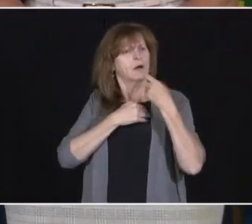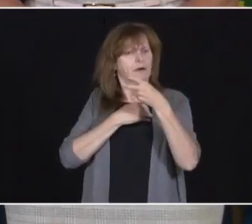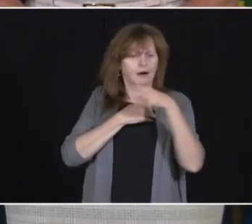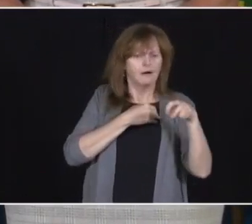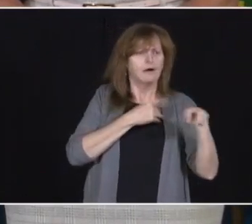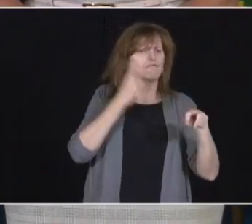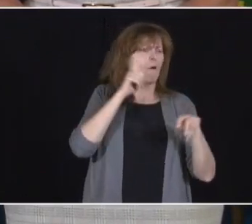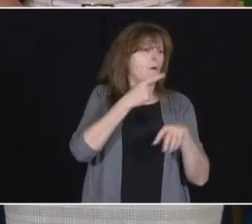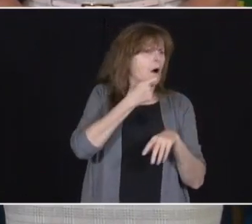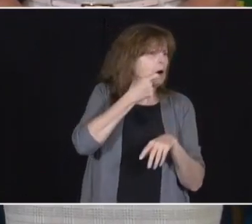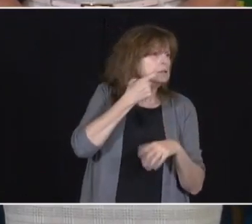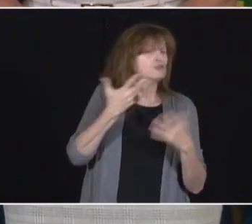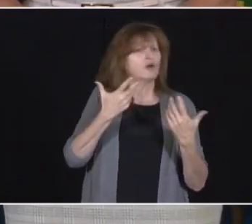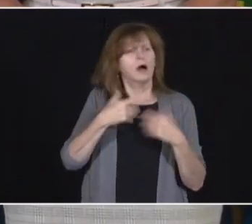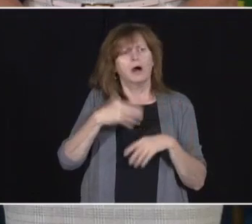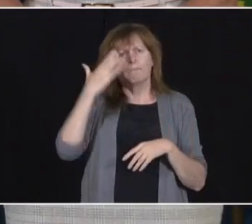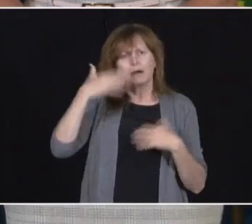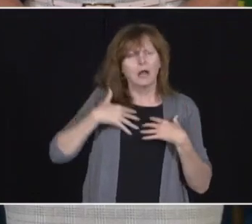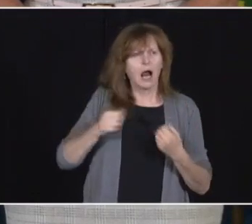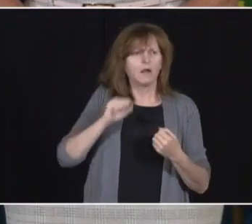to other trait individuals.